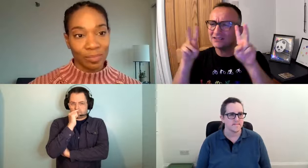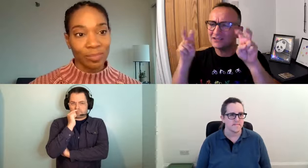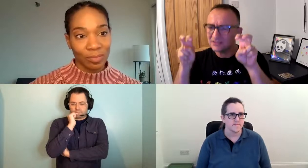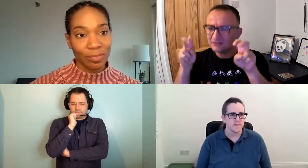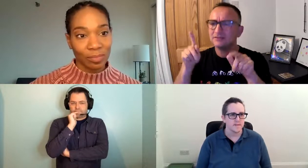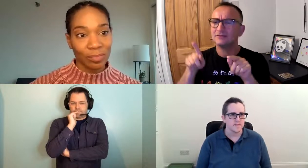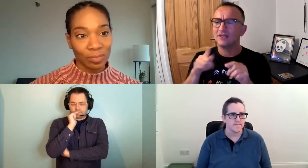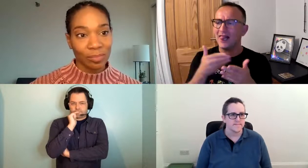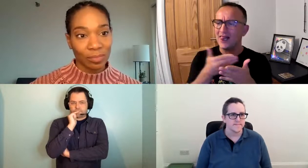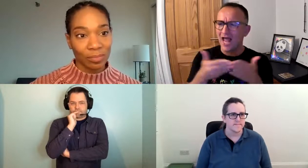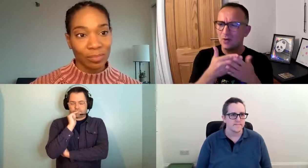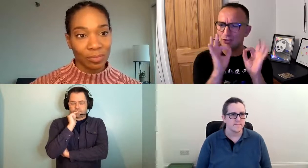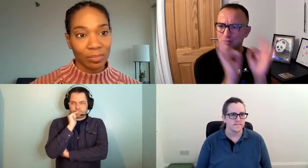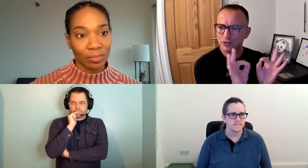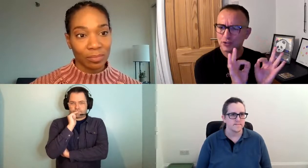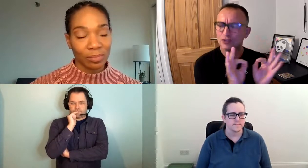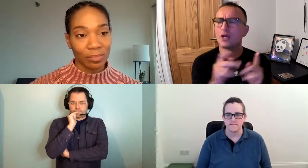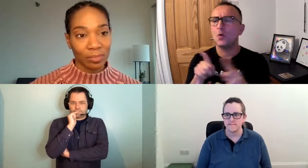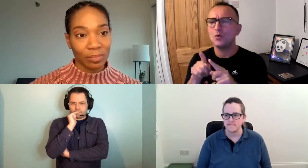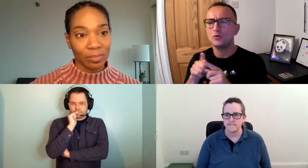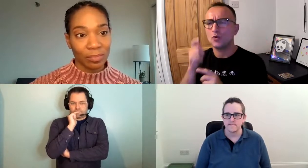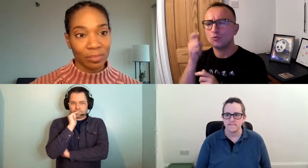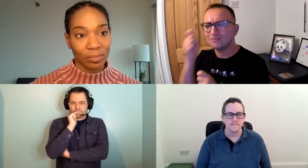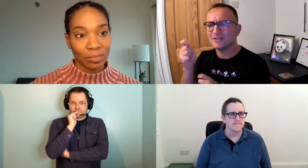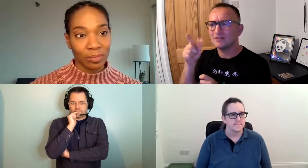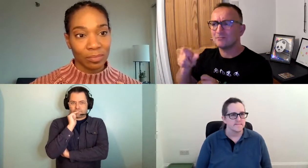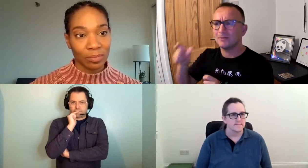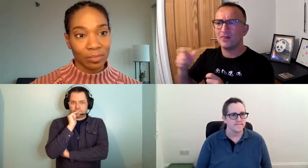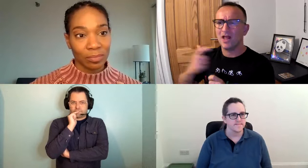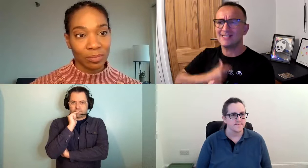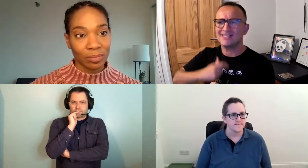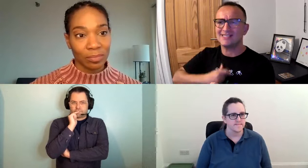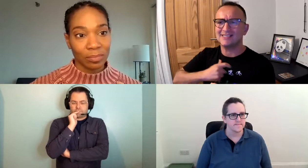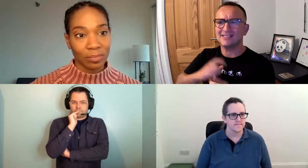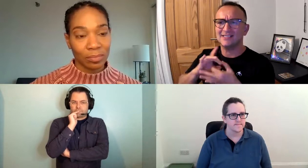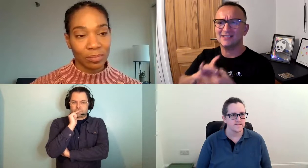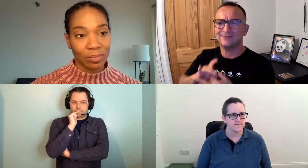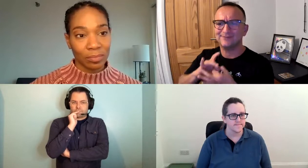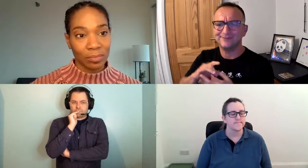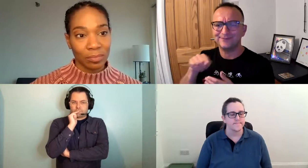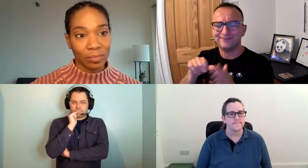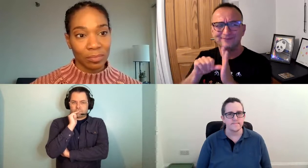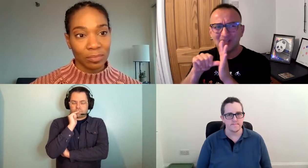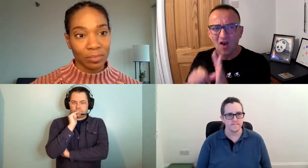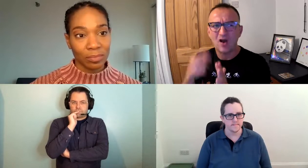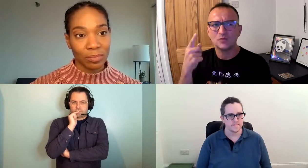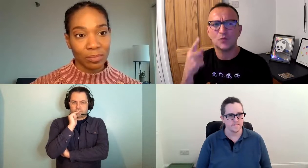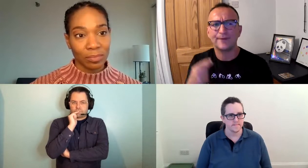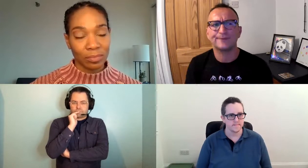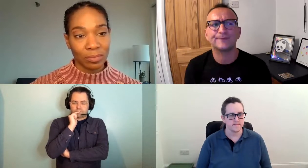people understand what you mean by you say, even if you are using a language that is right for you.